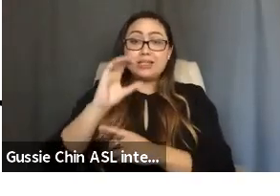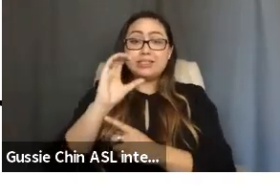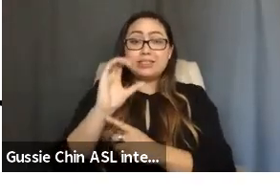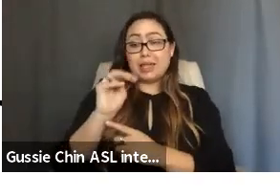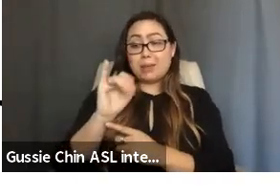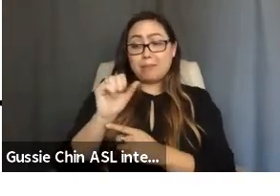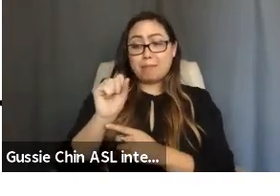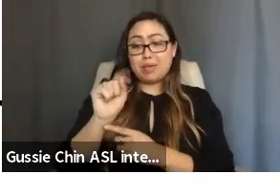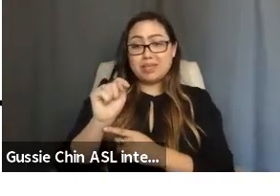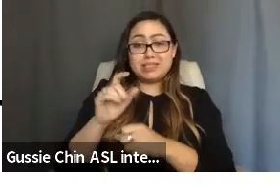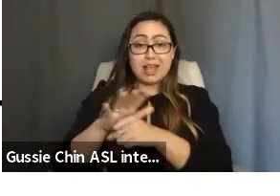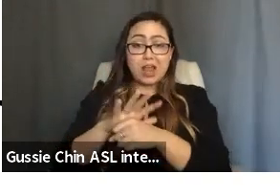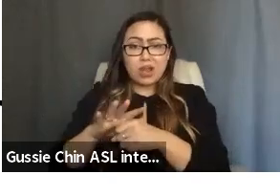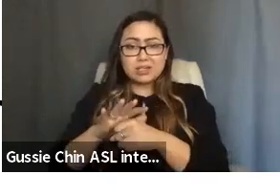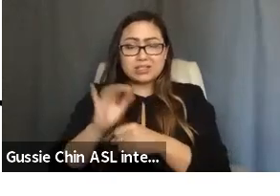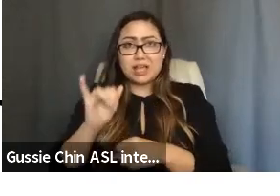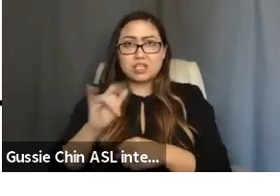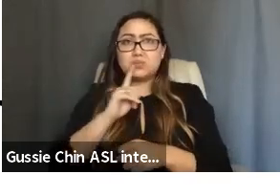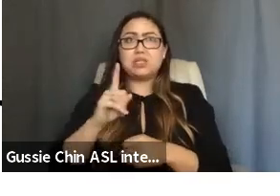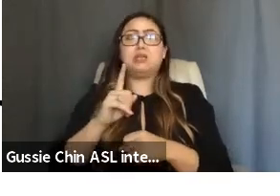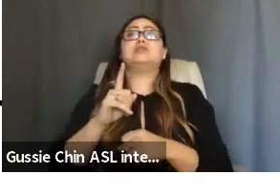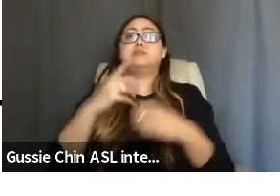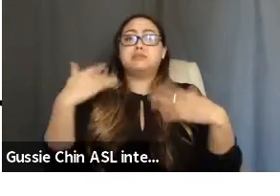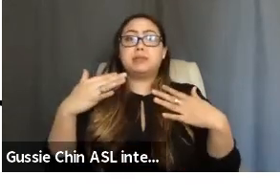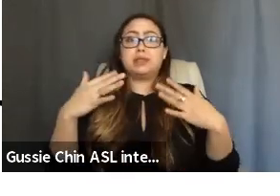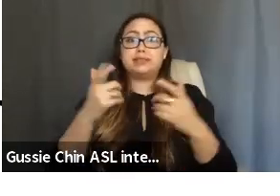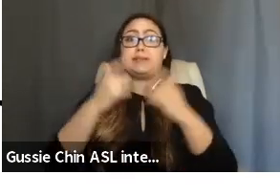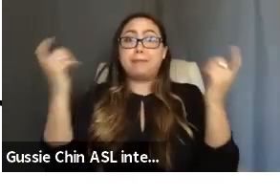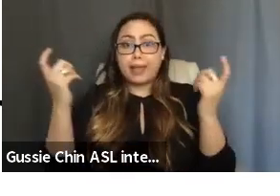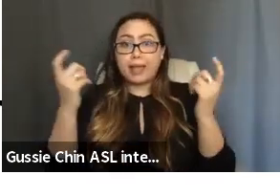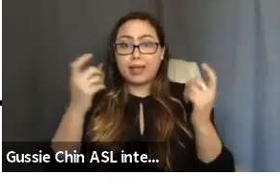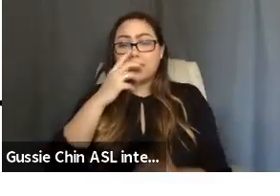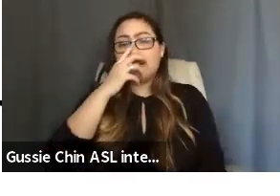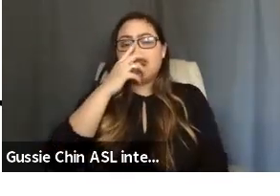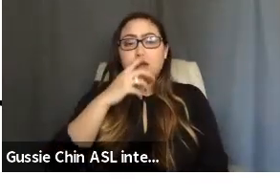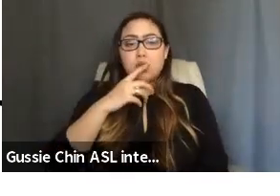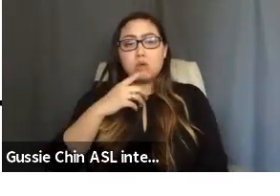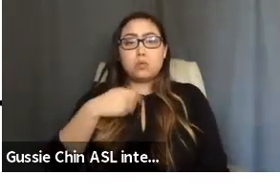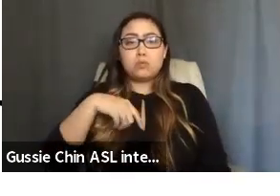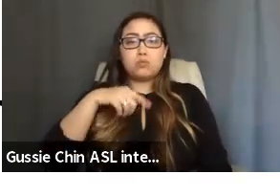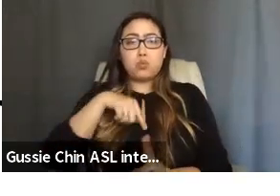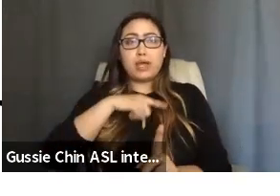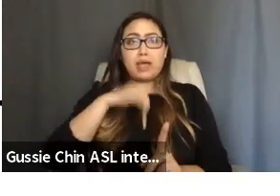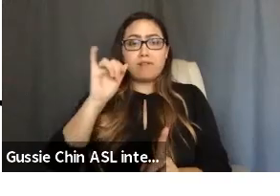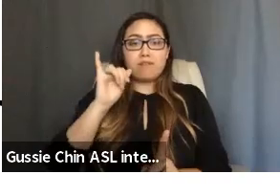it's big. So we what we found through this "Getting It Right" conference, it was kind of big,